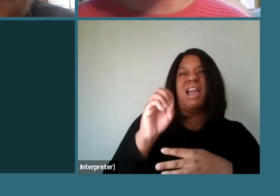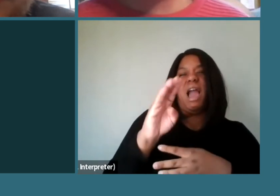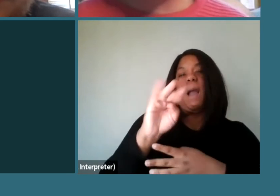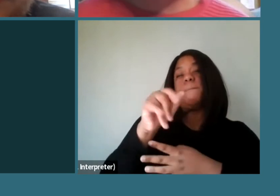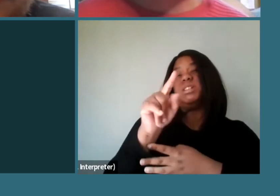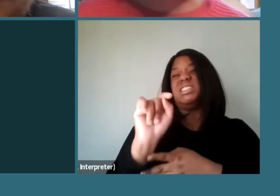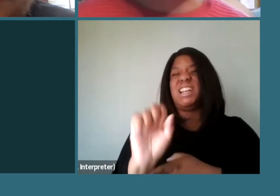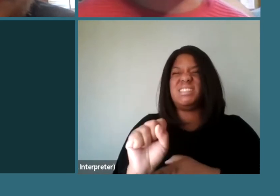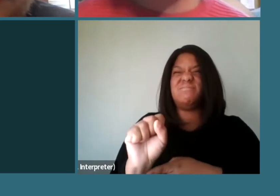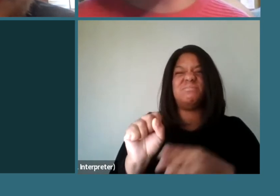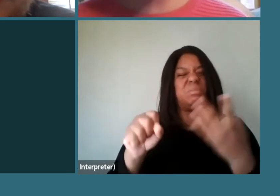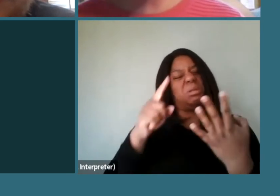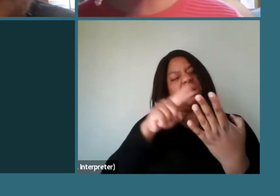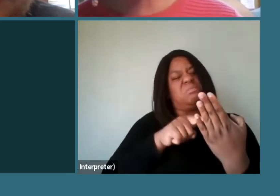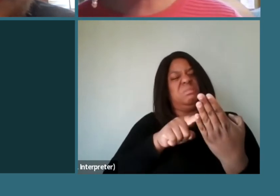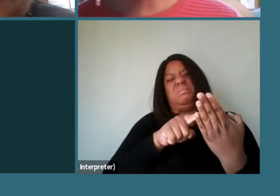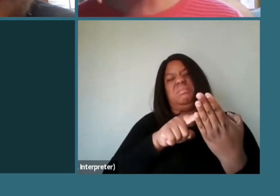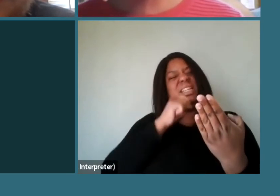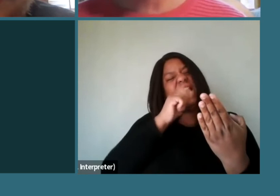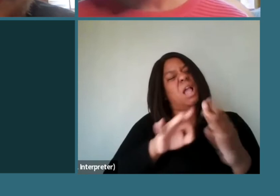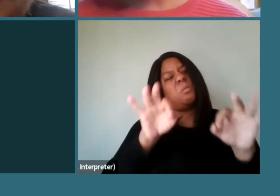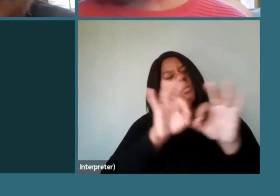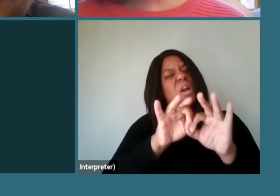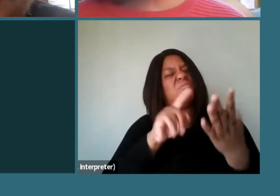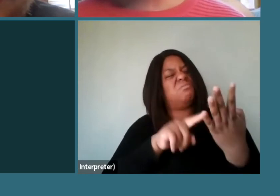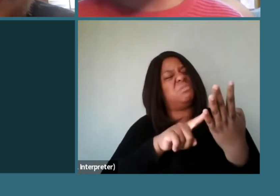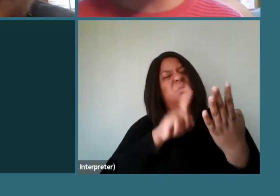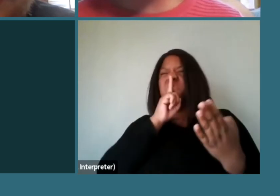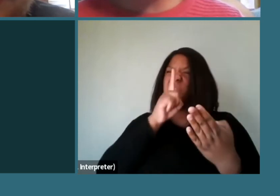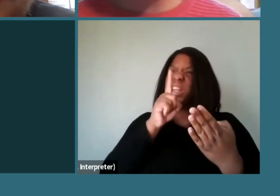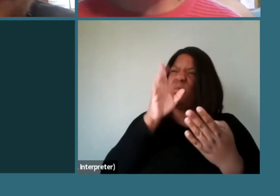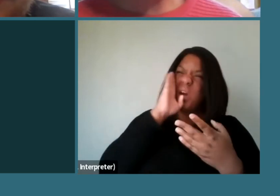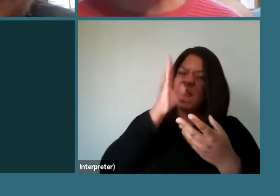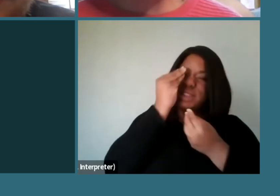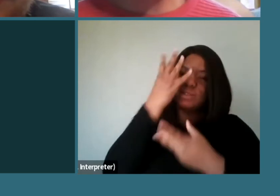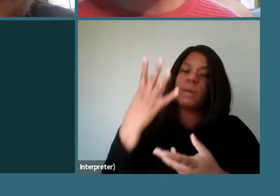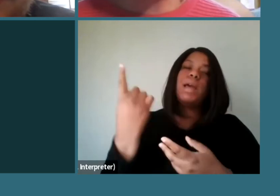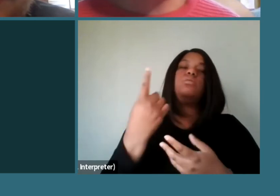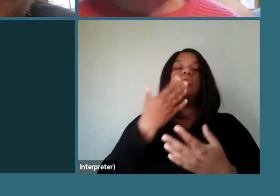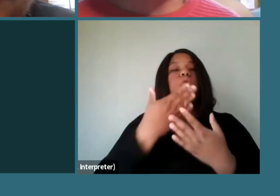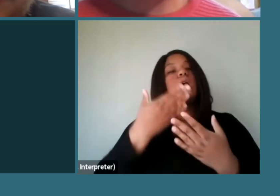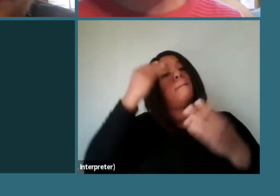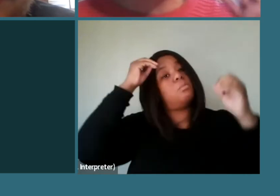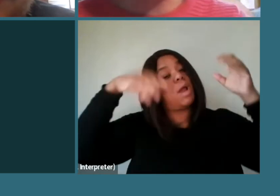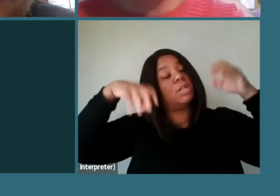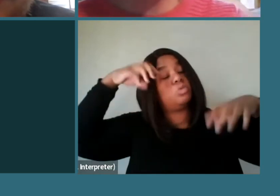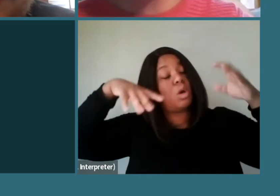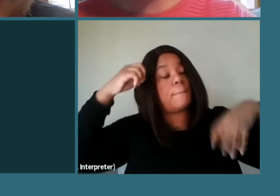And why do I have this in here? Would I really be telling somebody? So it's a good brainstorming exercise to kind of warm up and then to help you